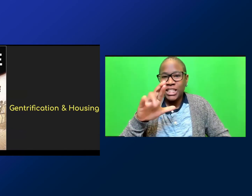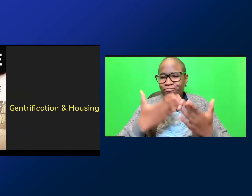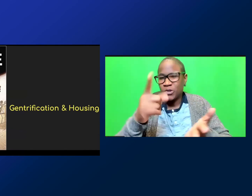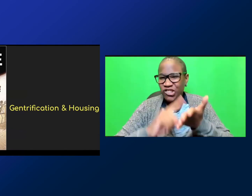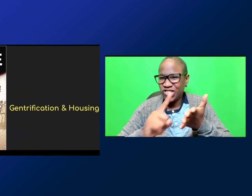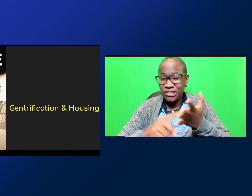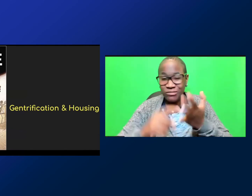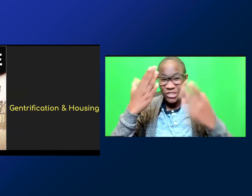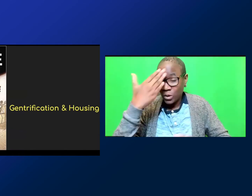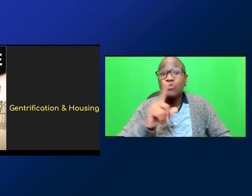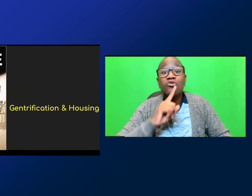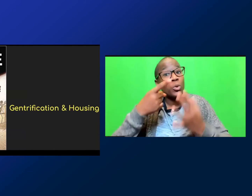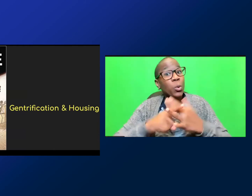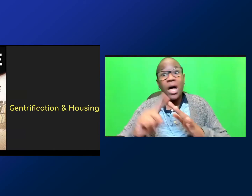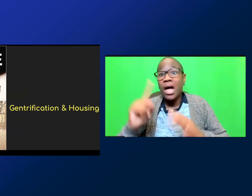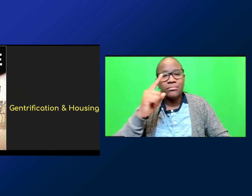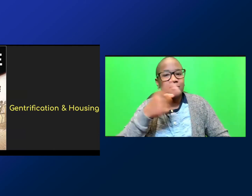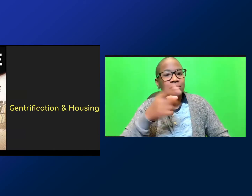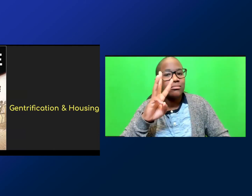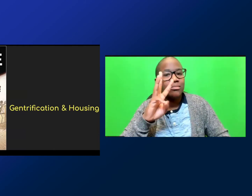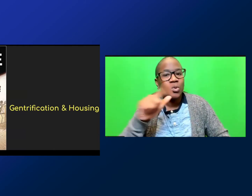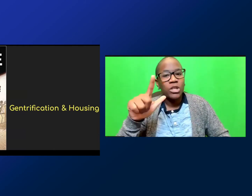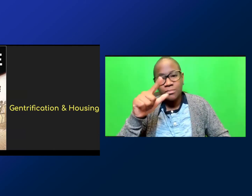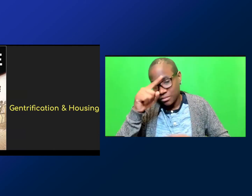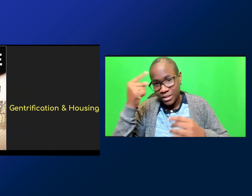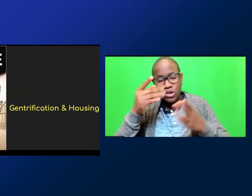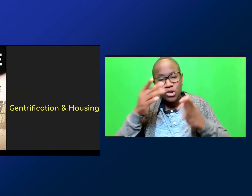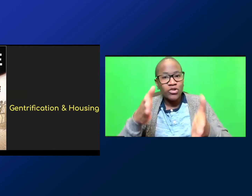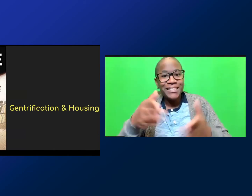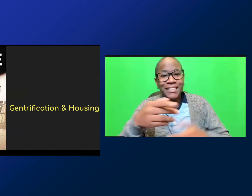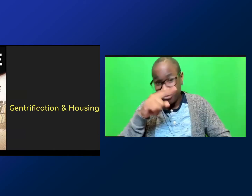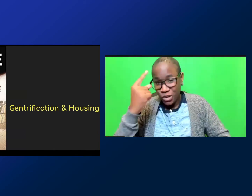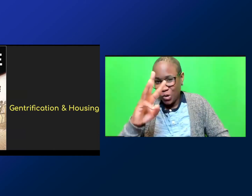research done on this but it was took place on a place called black wall street in tulsa oklahoma